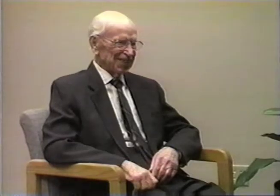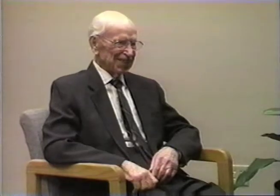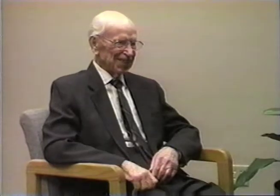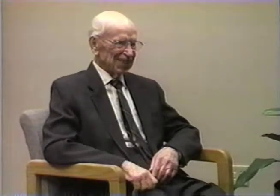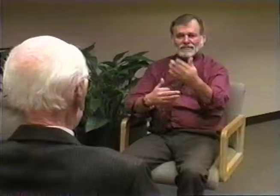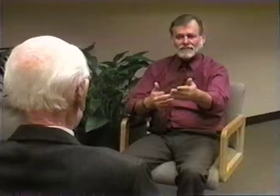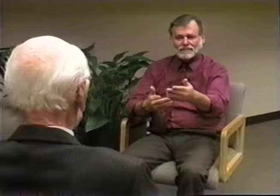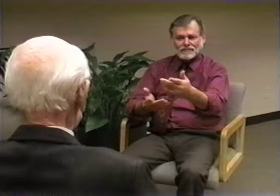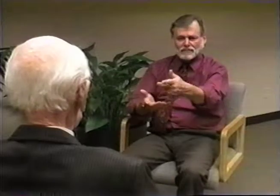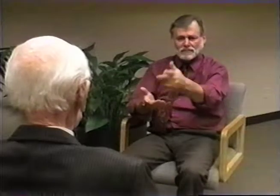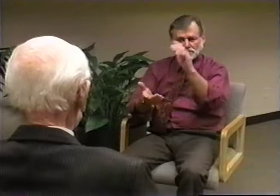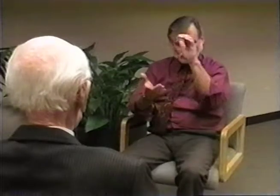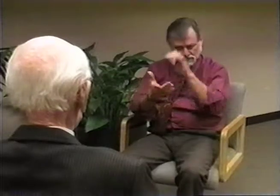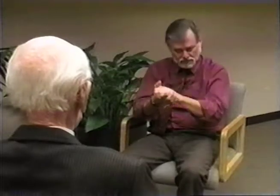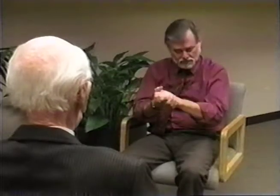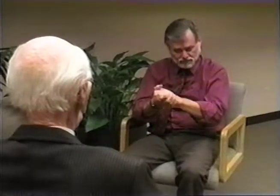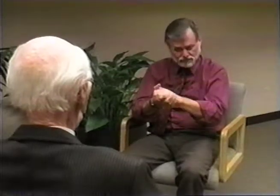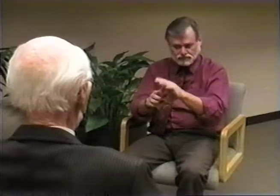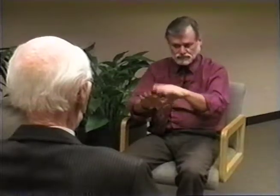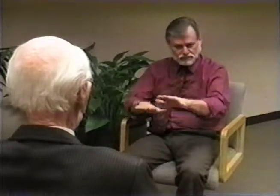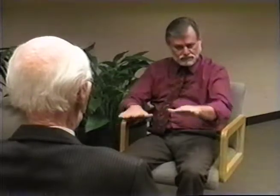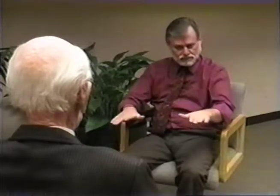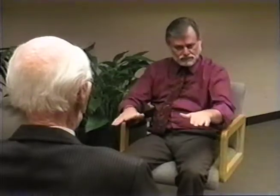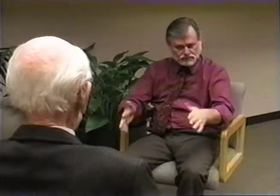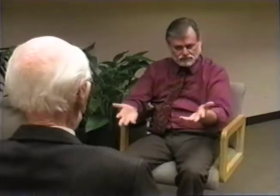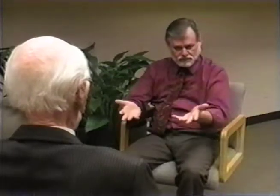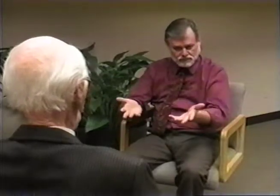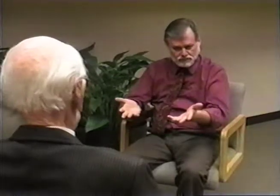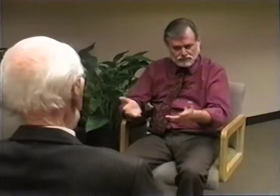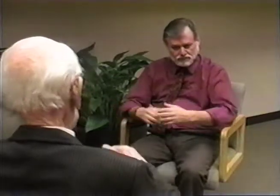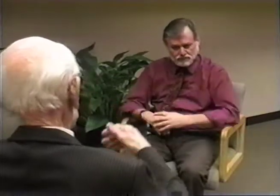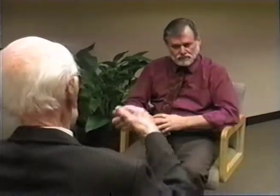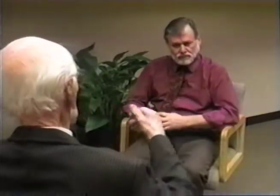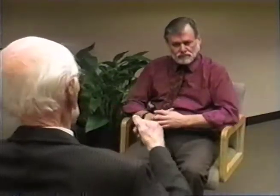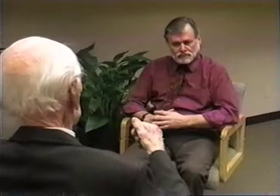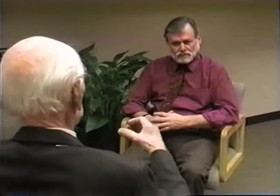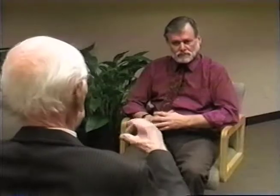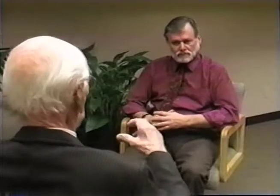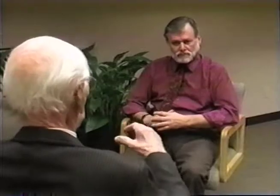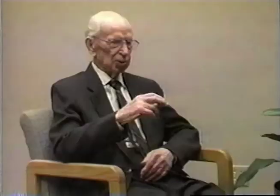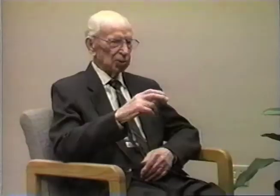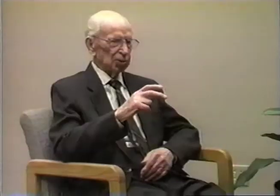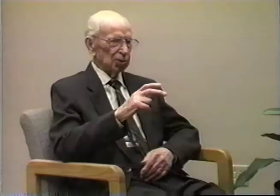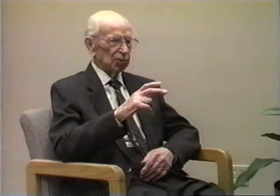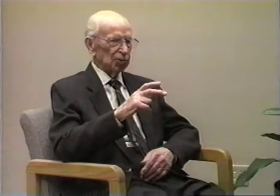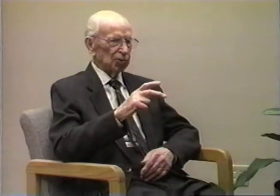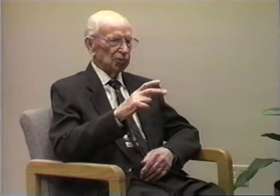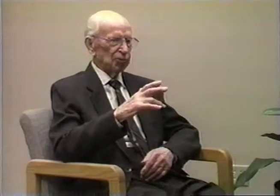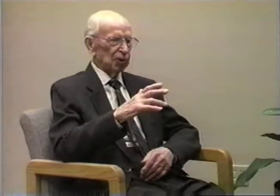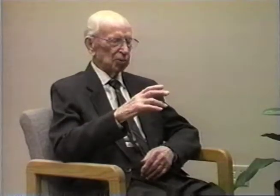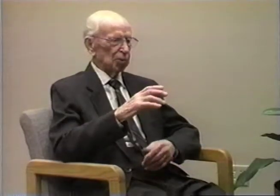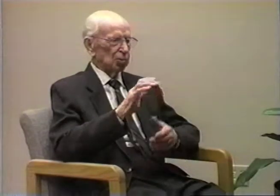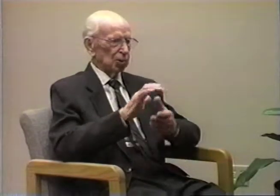Are you married? Do you have any children?